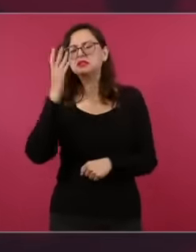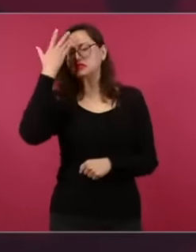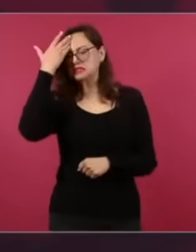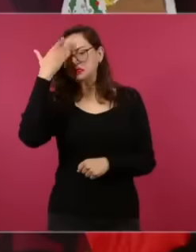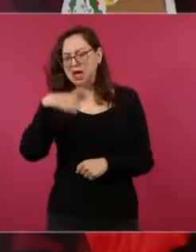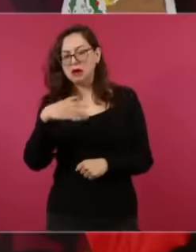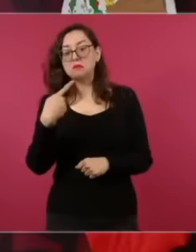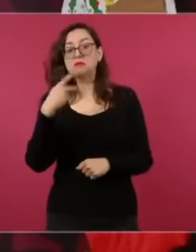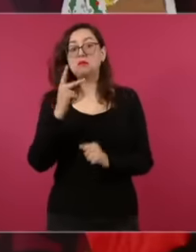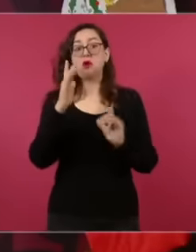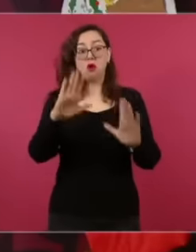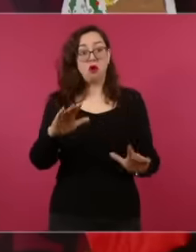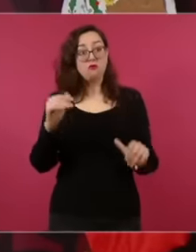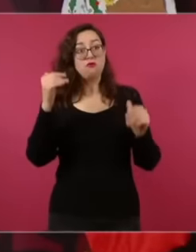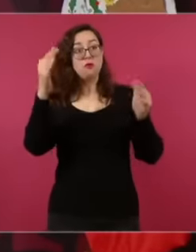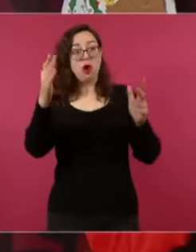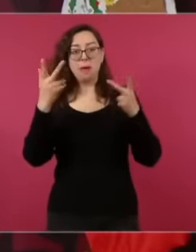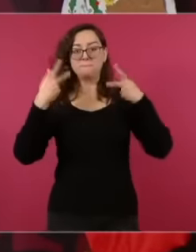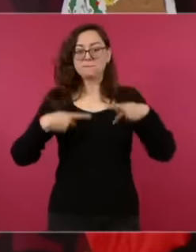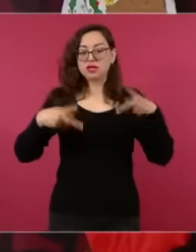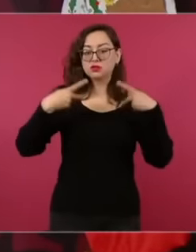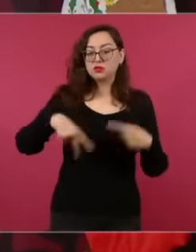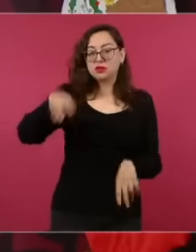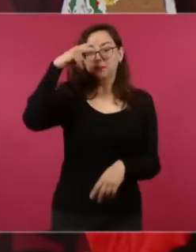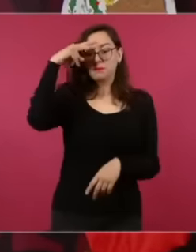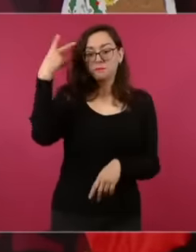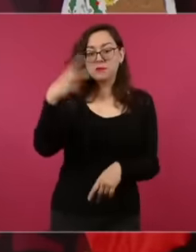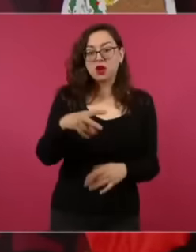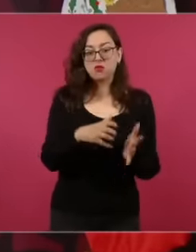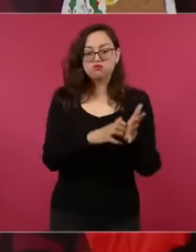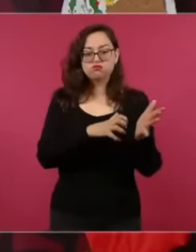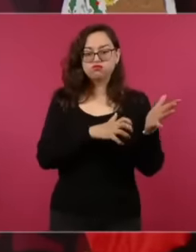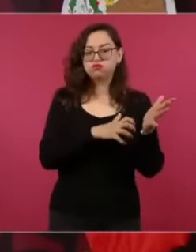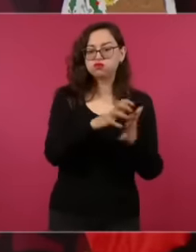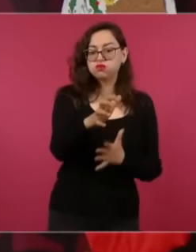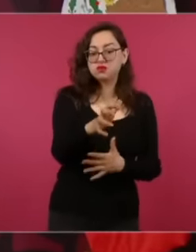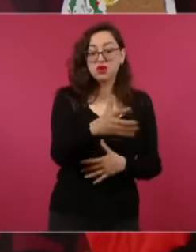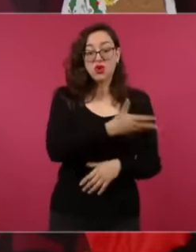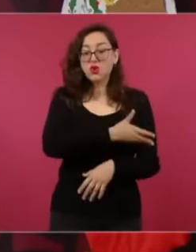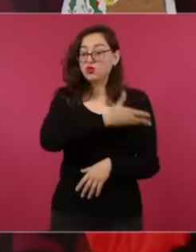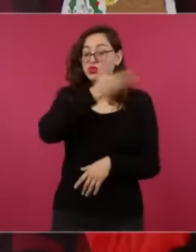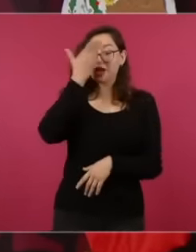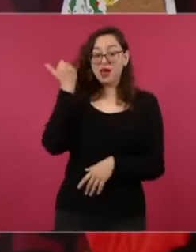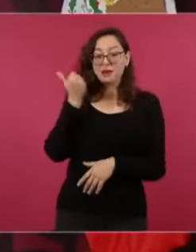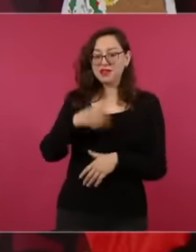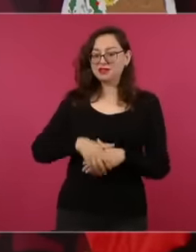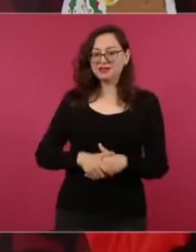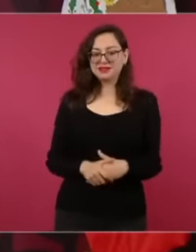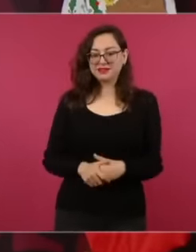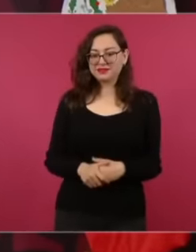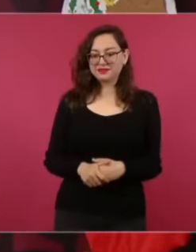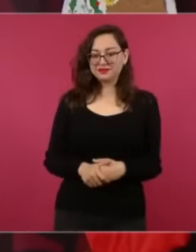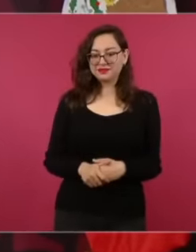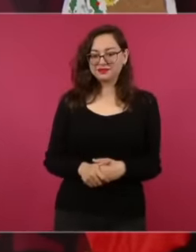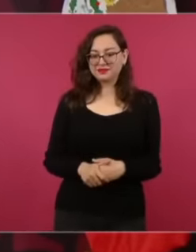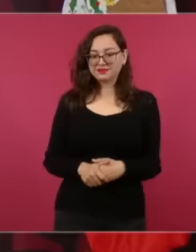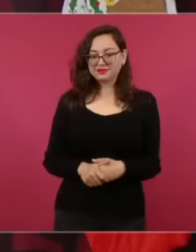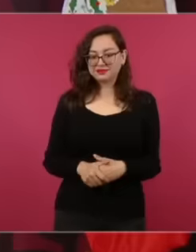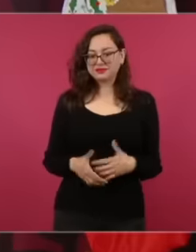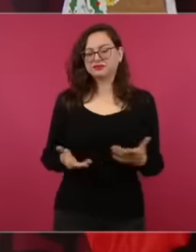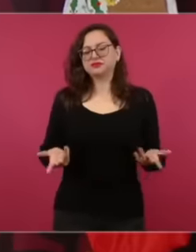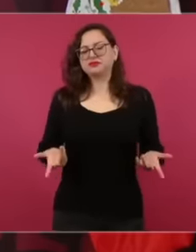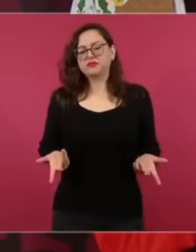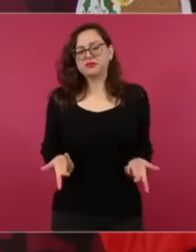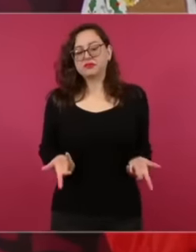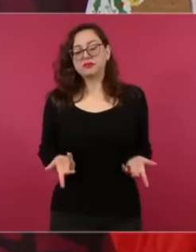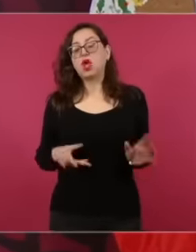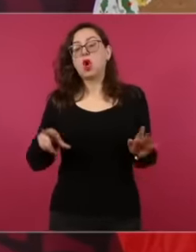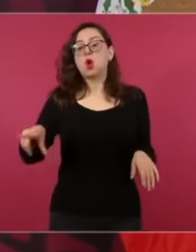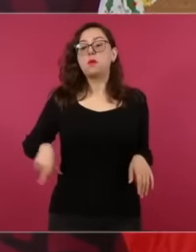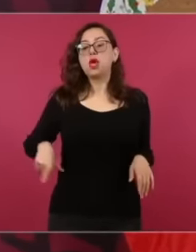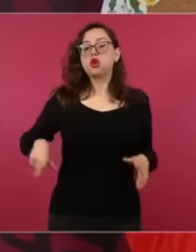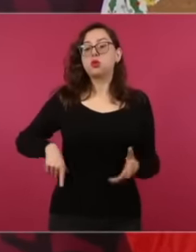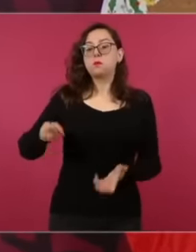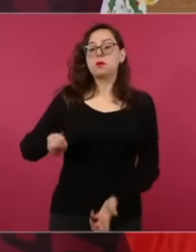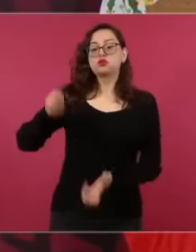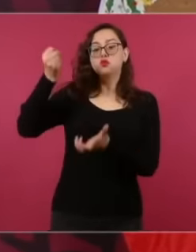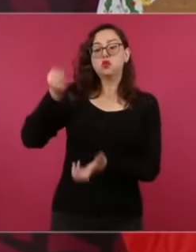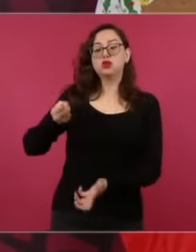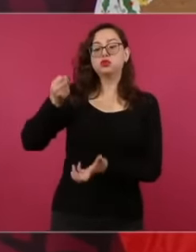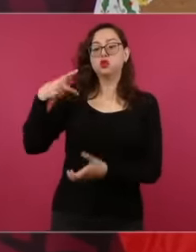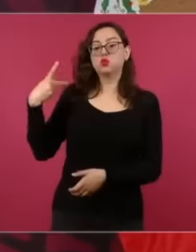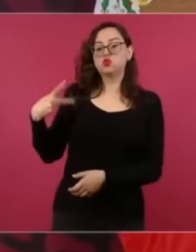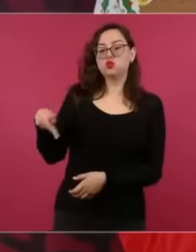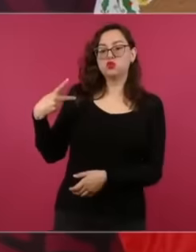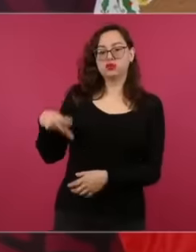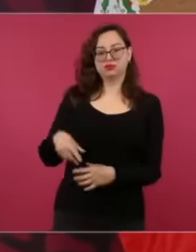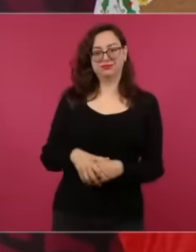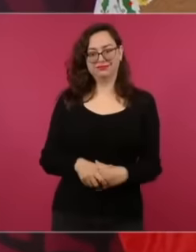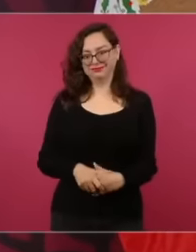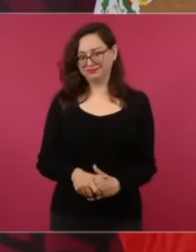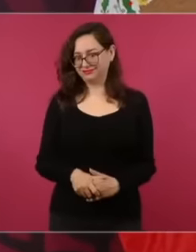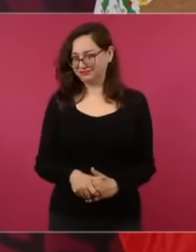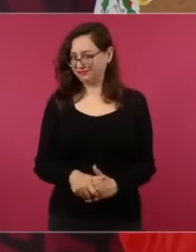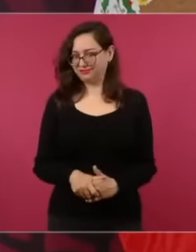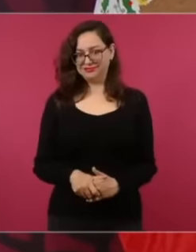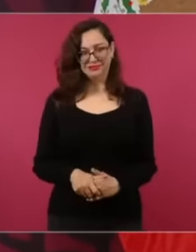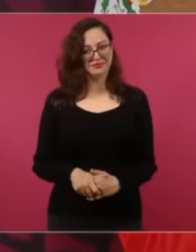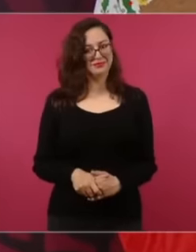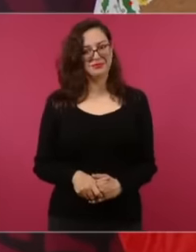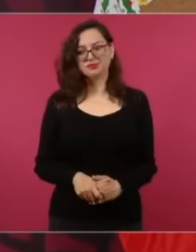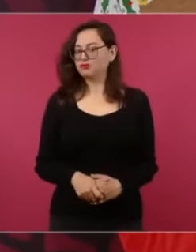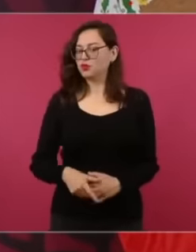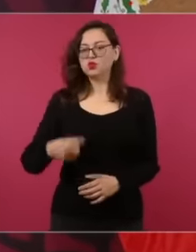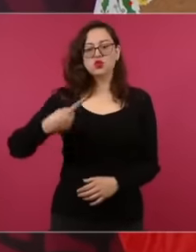know it because it was called the budget of the government No, if we are